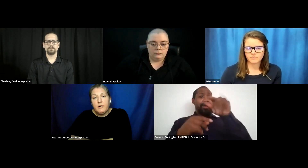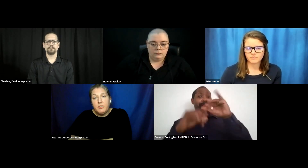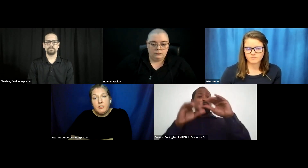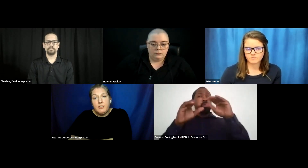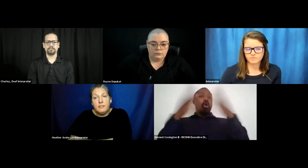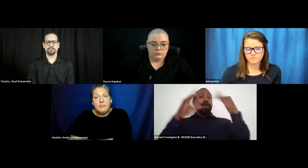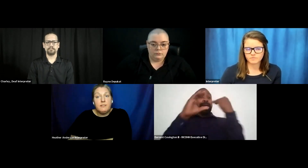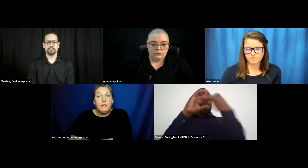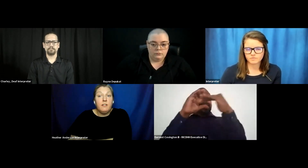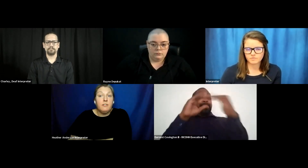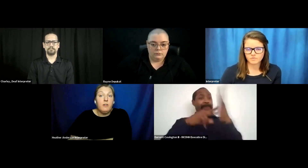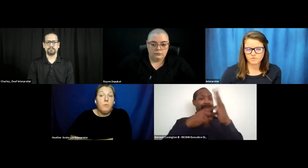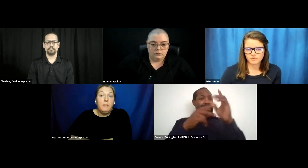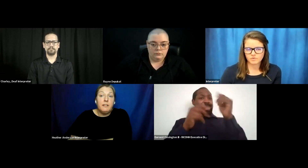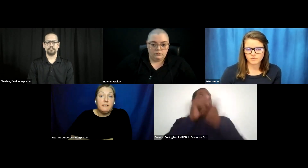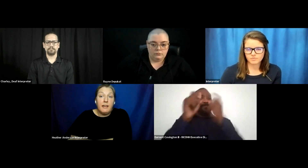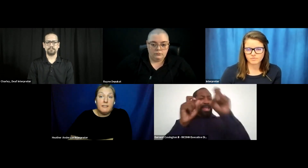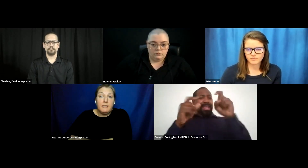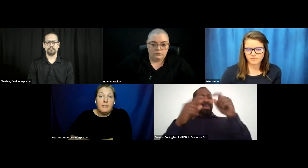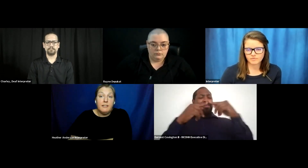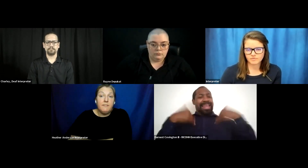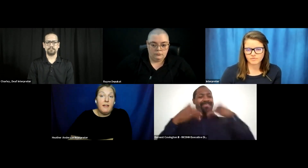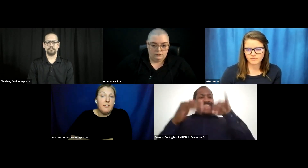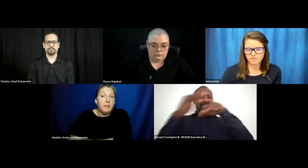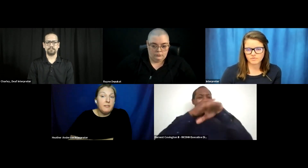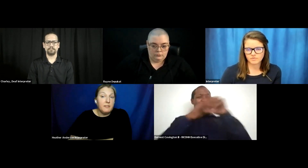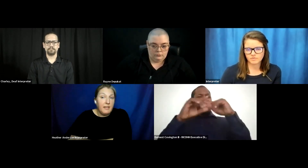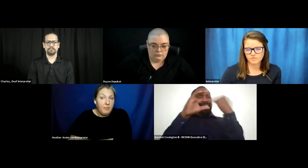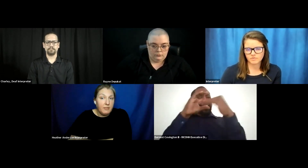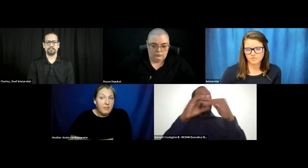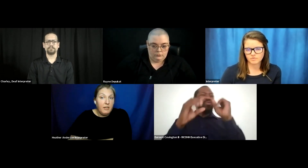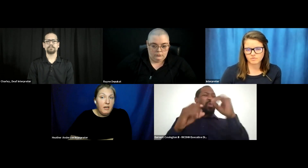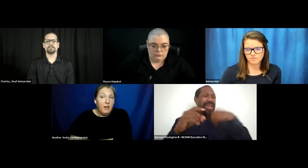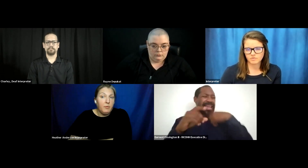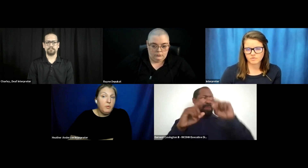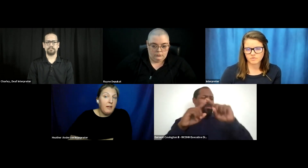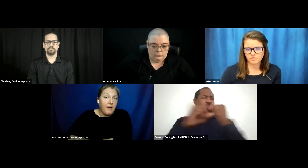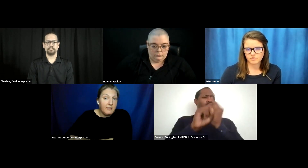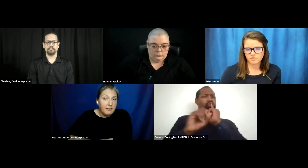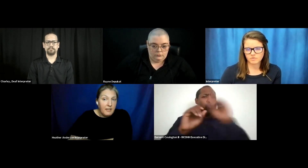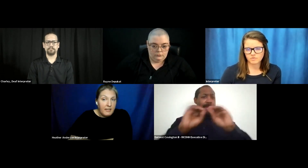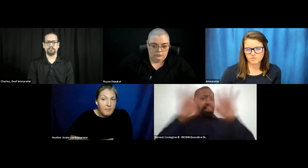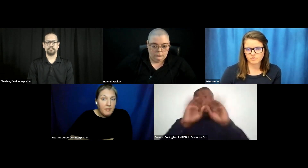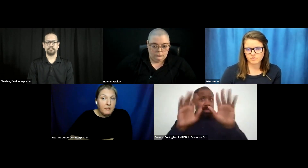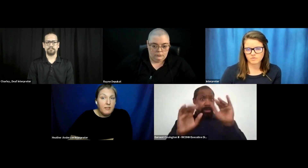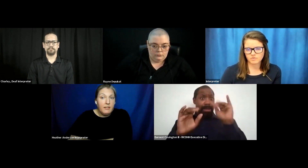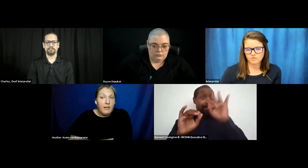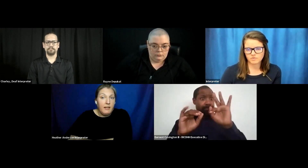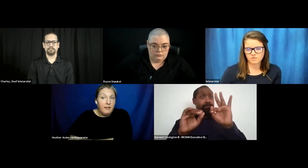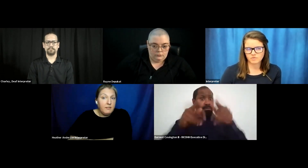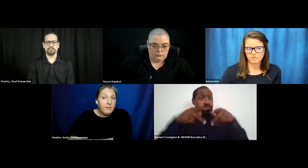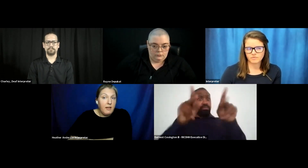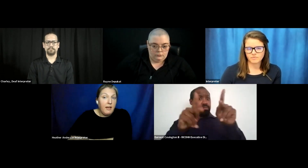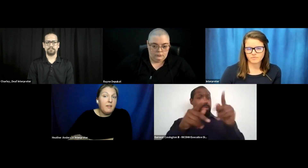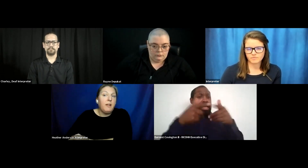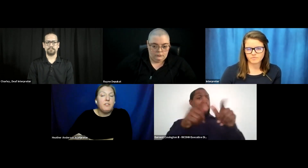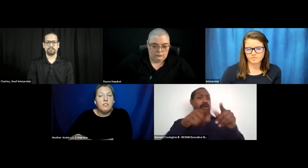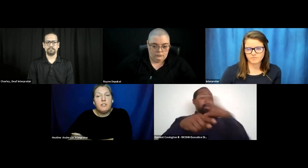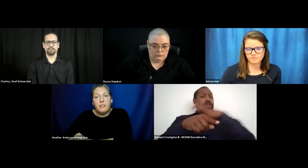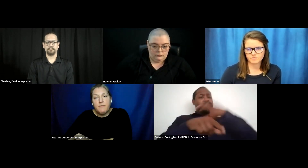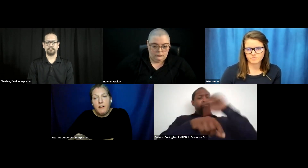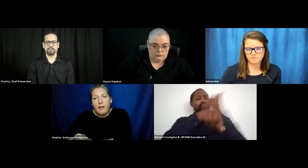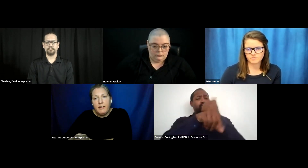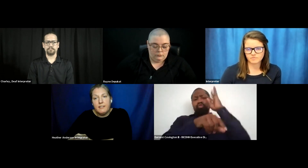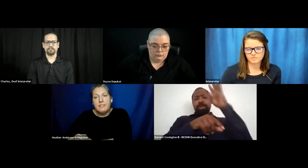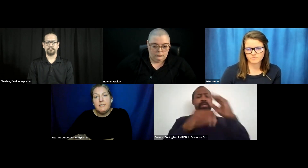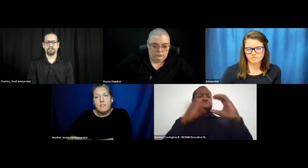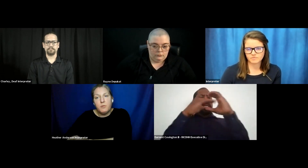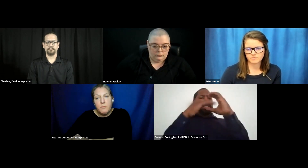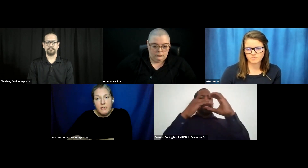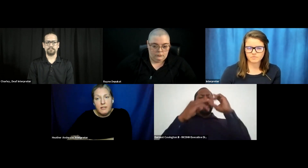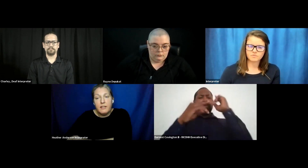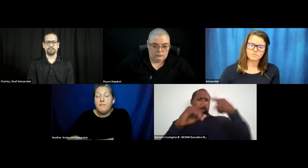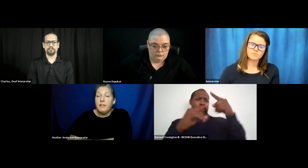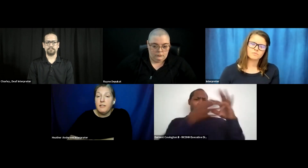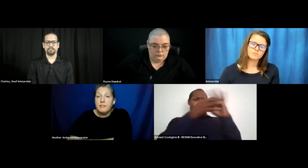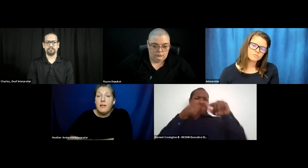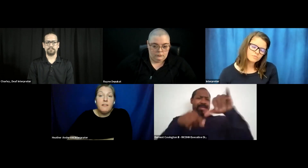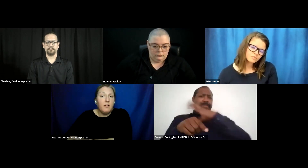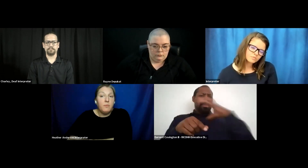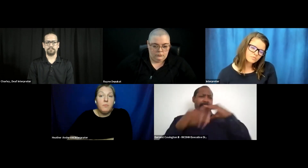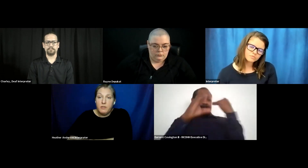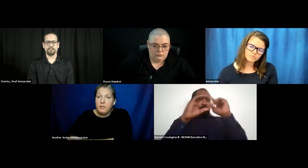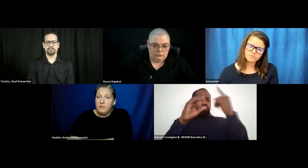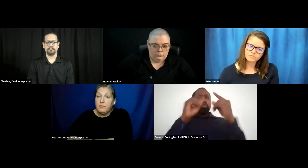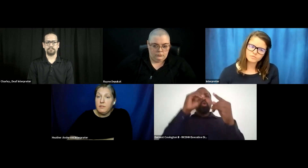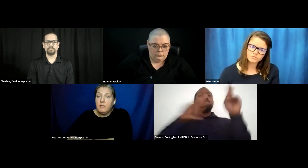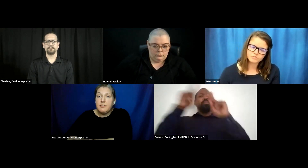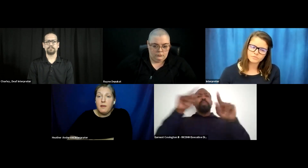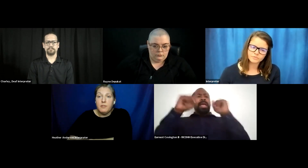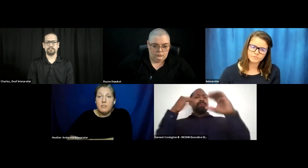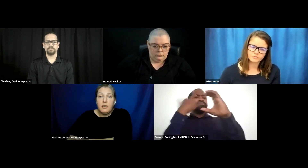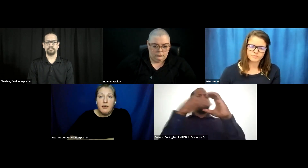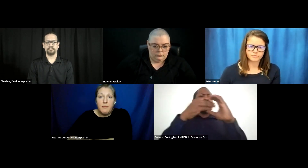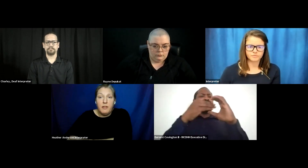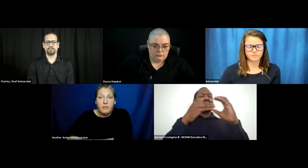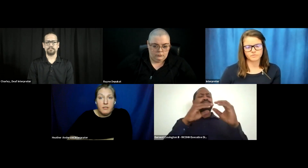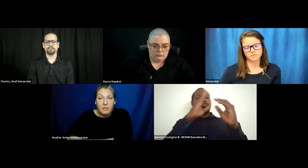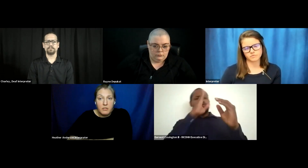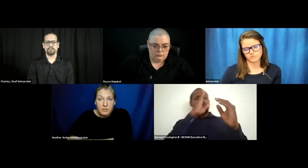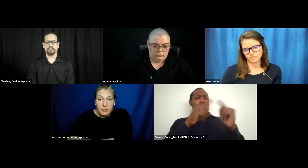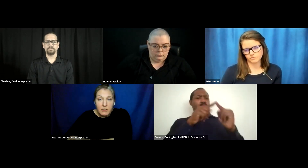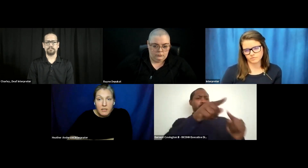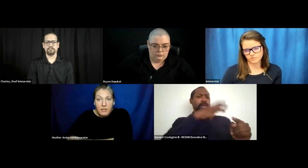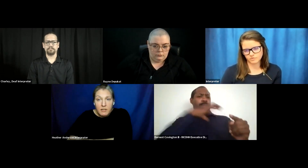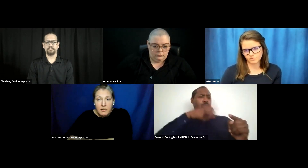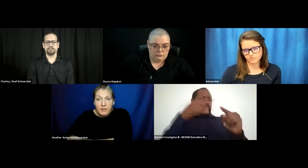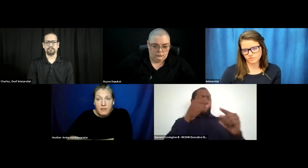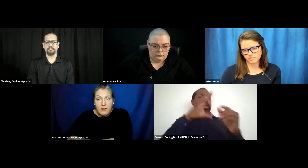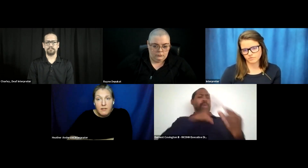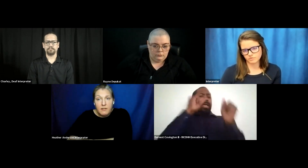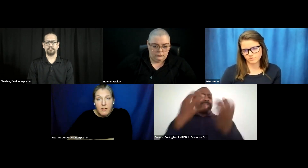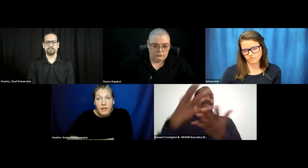I know that commission is under the Open Meetings Act and if that email is established, who would have access to that email, and I think we'd have to just clarify and see if it's permitted and if it is, then we could establish an email and just commission.